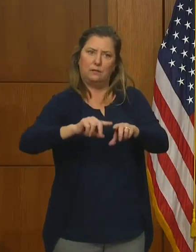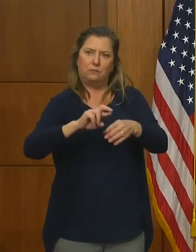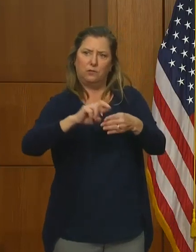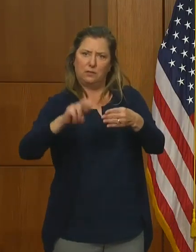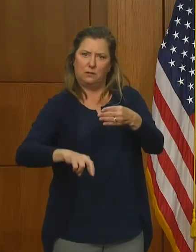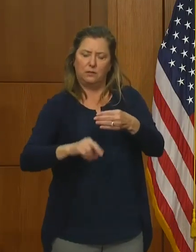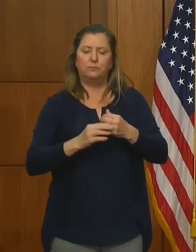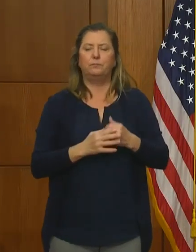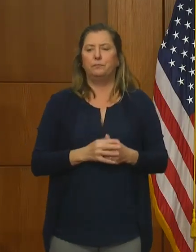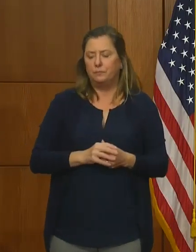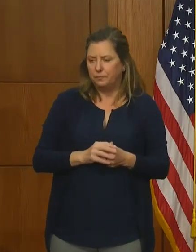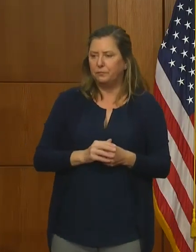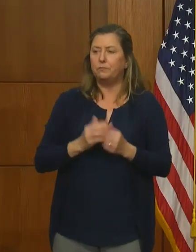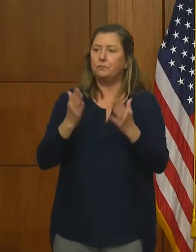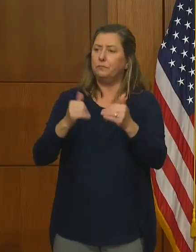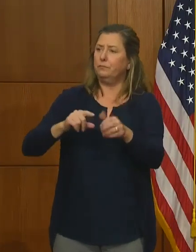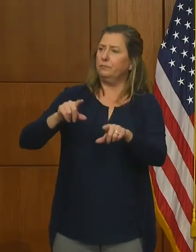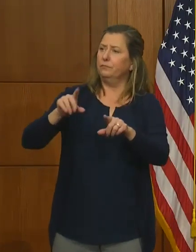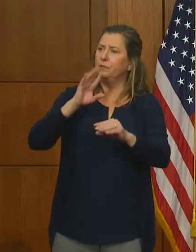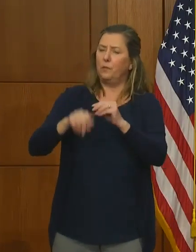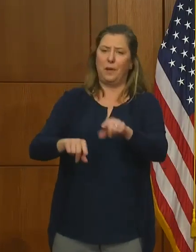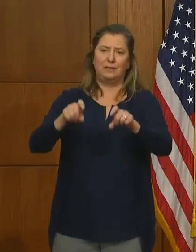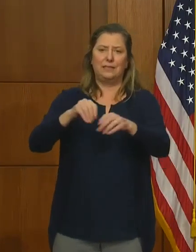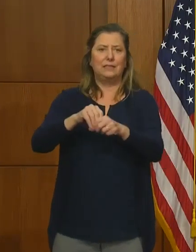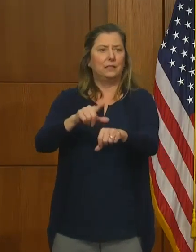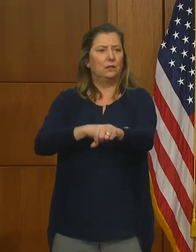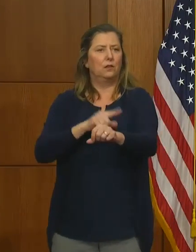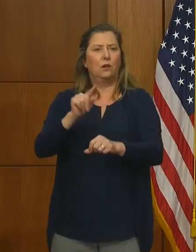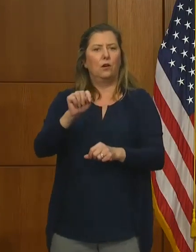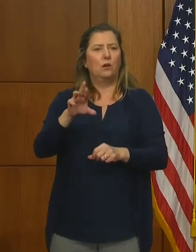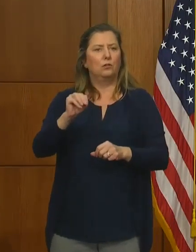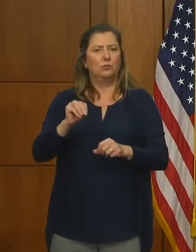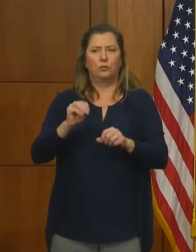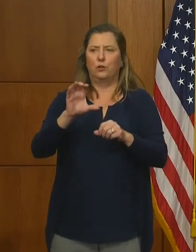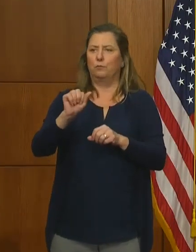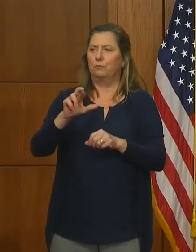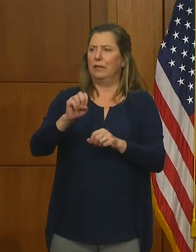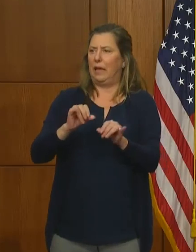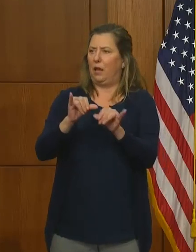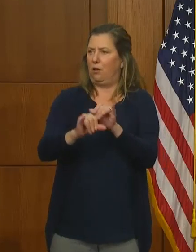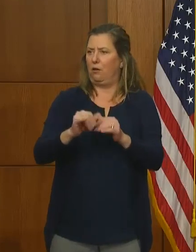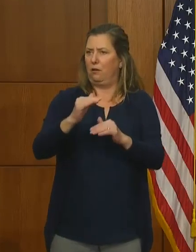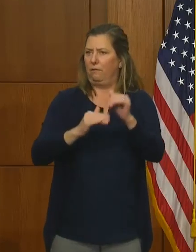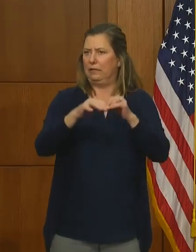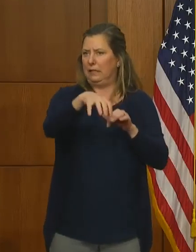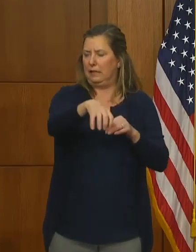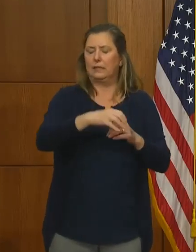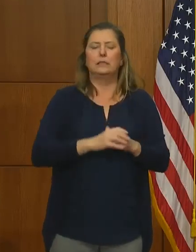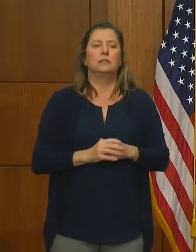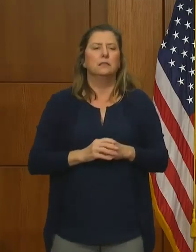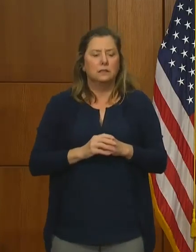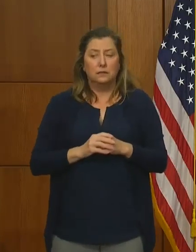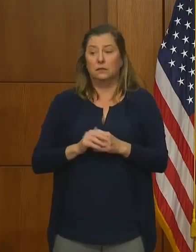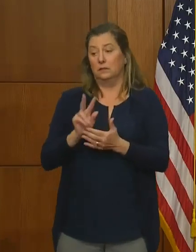STAND THAT PARTICULAR PATIENT. NOW I WANT TO TOUCH ON TESTING